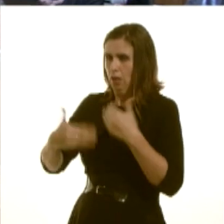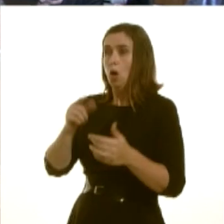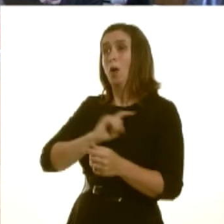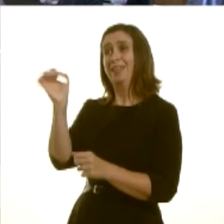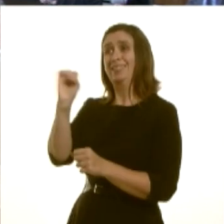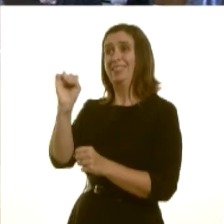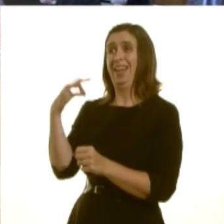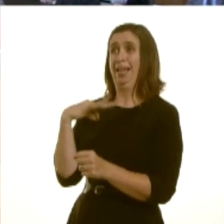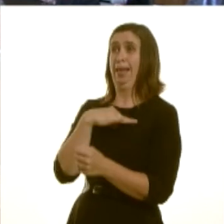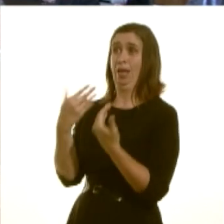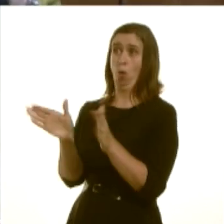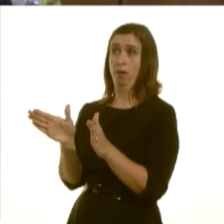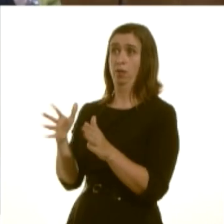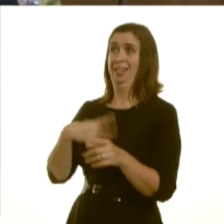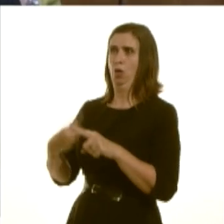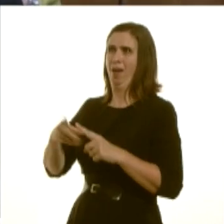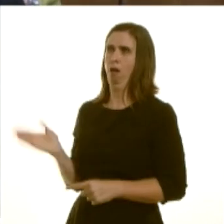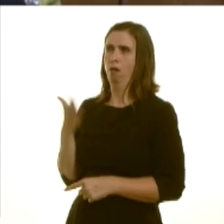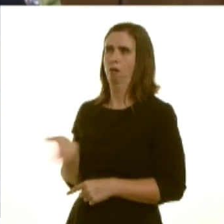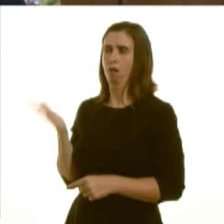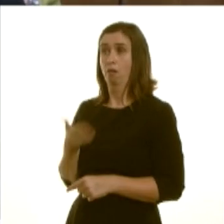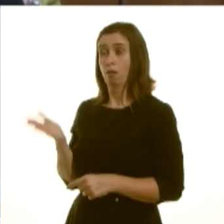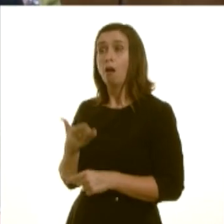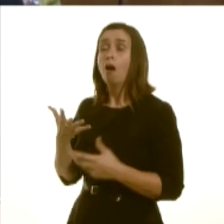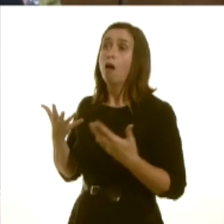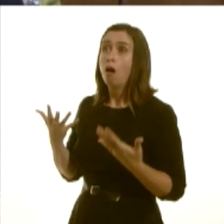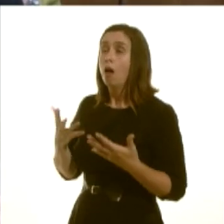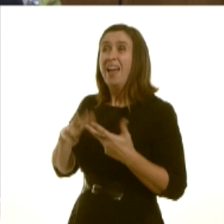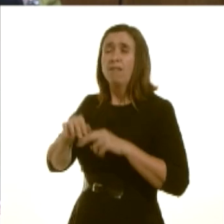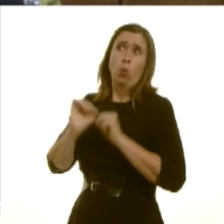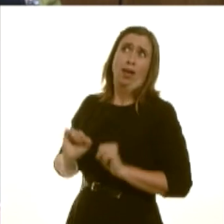in order for that to happen. If any member of the public is waiting longer than 26 weeks,